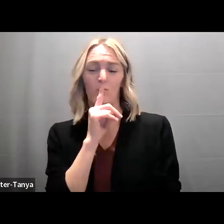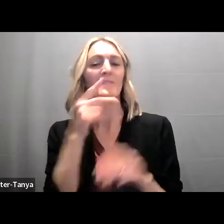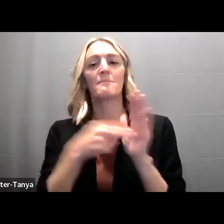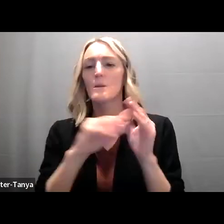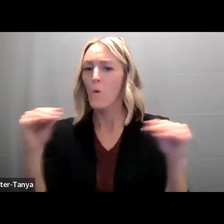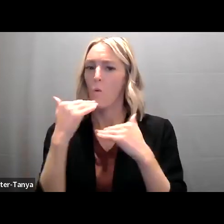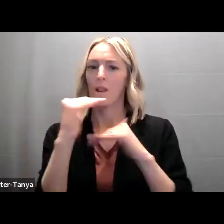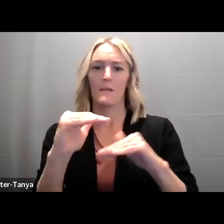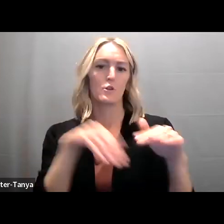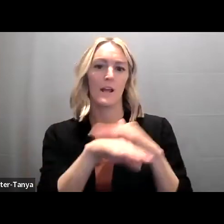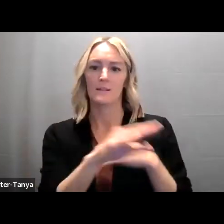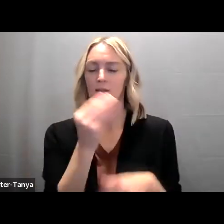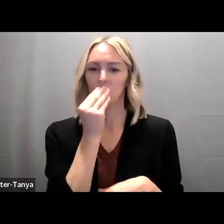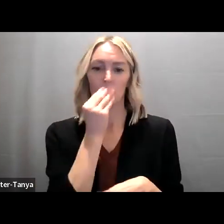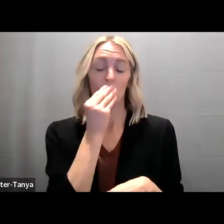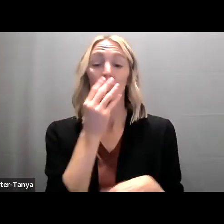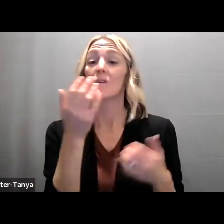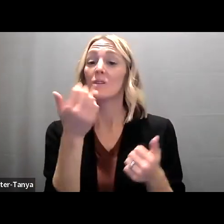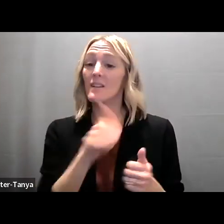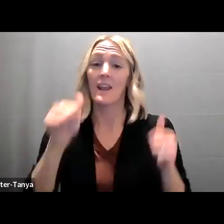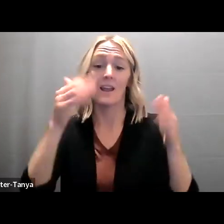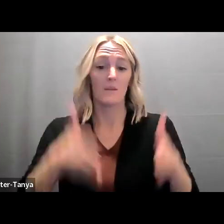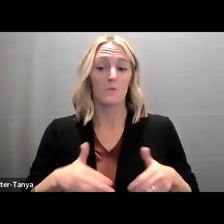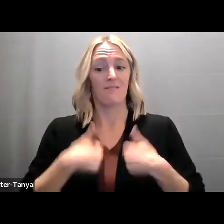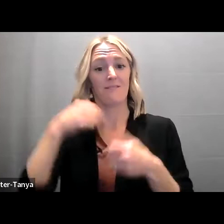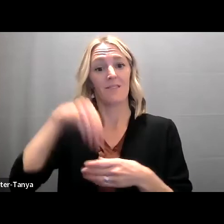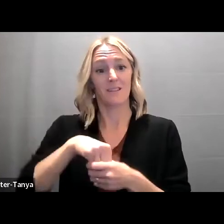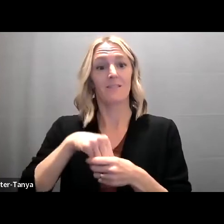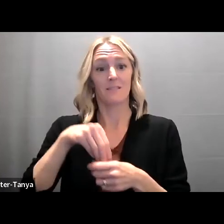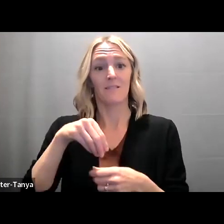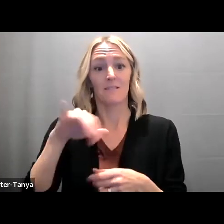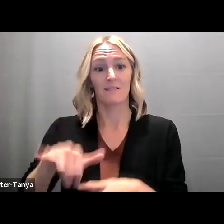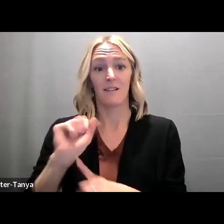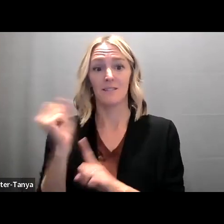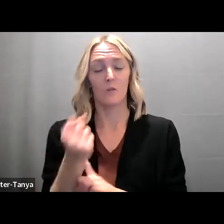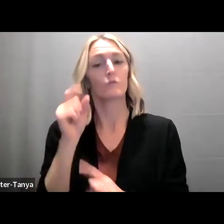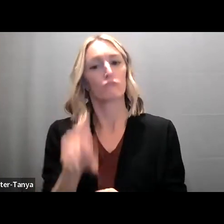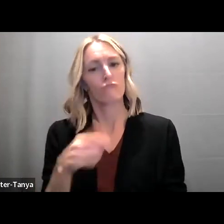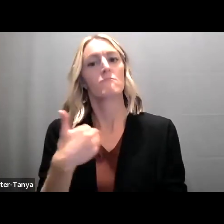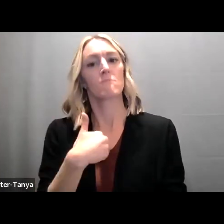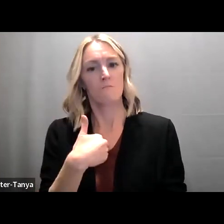And any person living in a provider-owned or controlled setting should have choice,